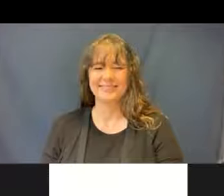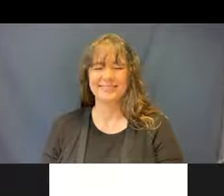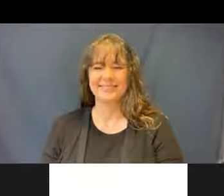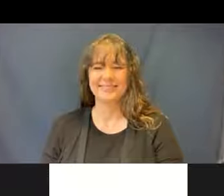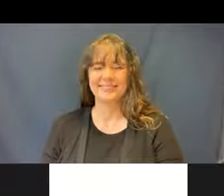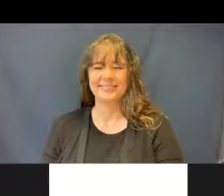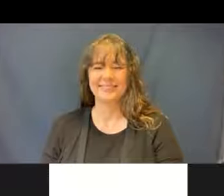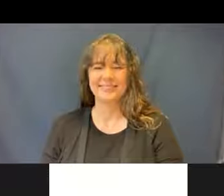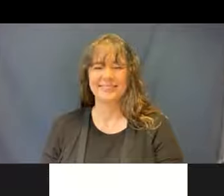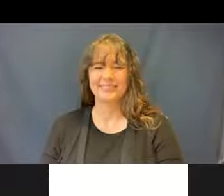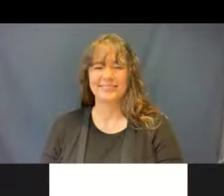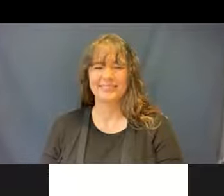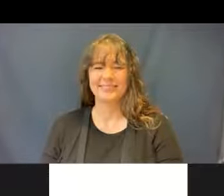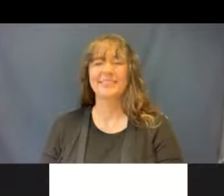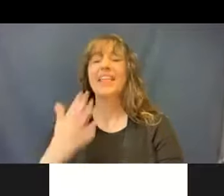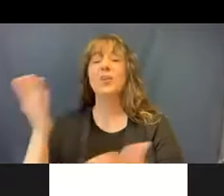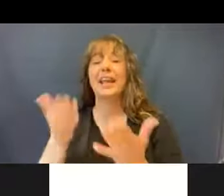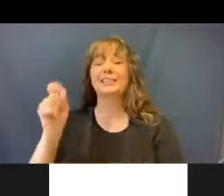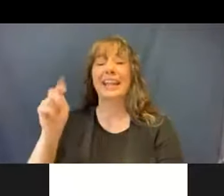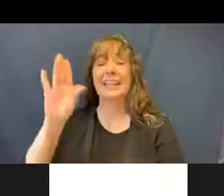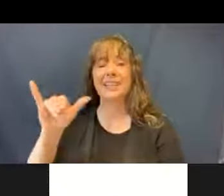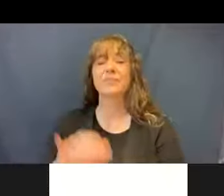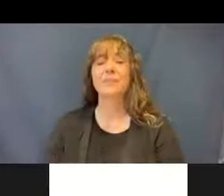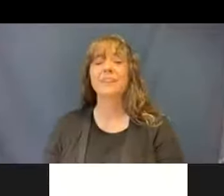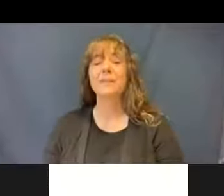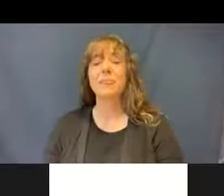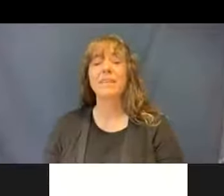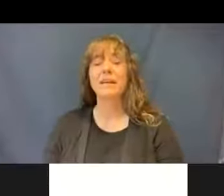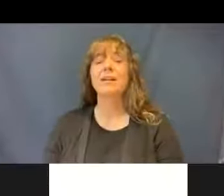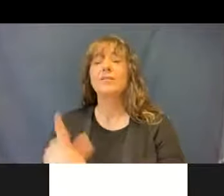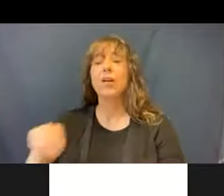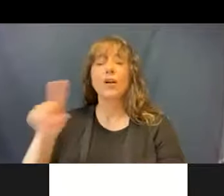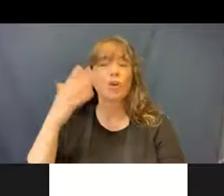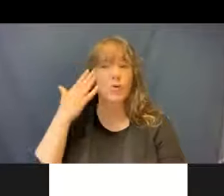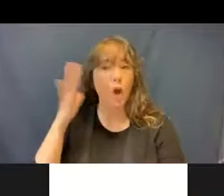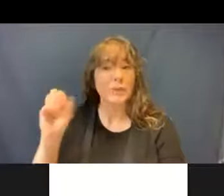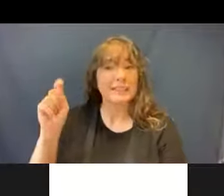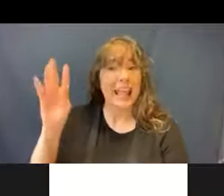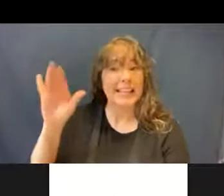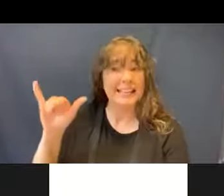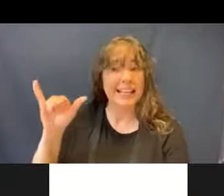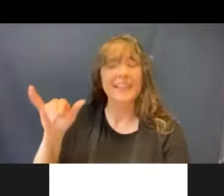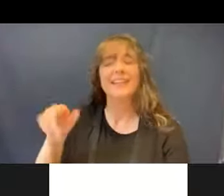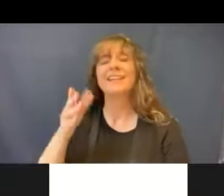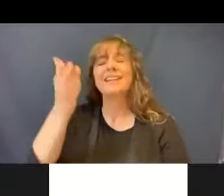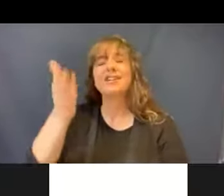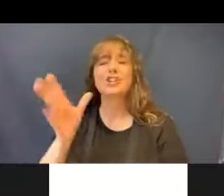Miss Stacy. For those who don't know, Stacy's actually the mother of one of my classmates,